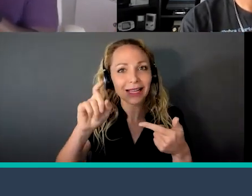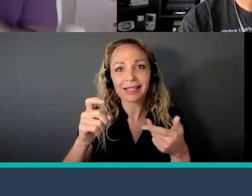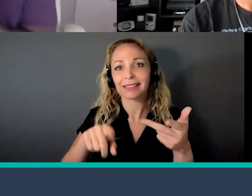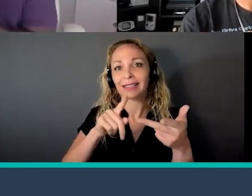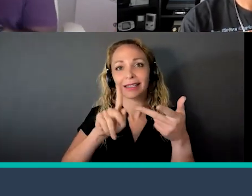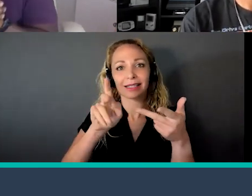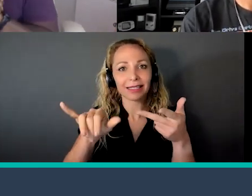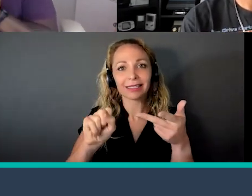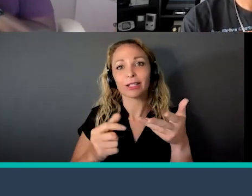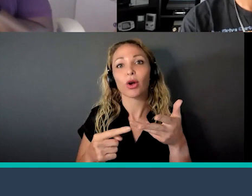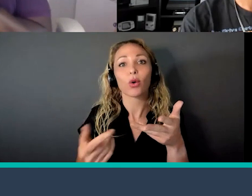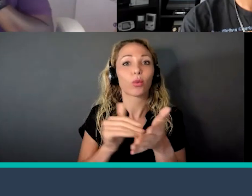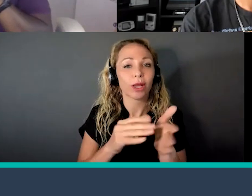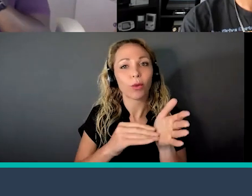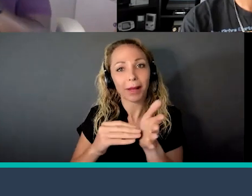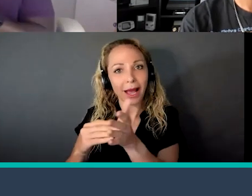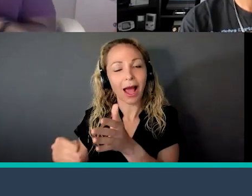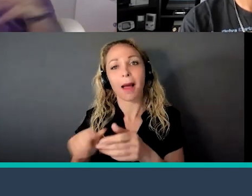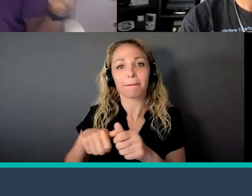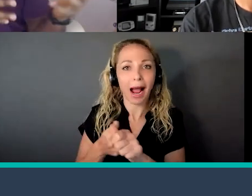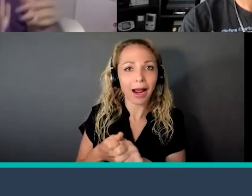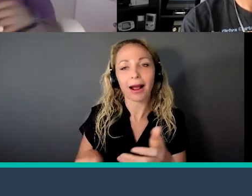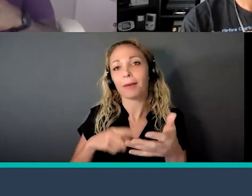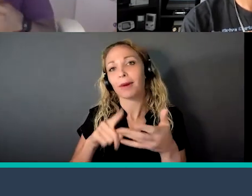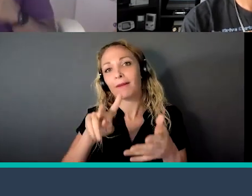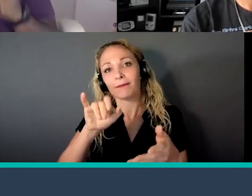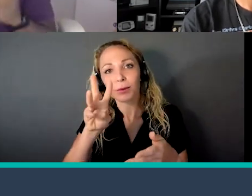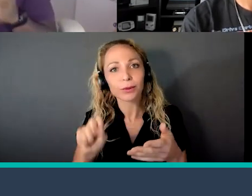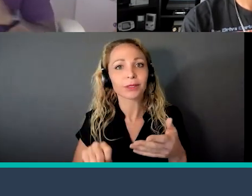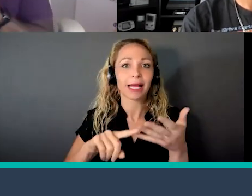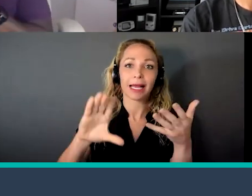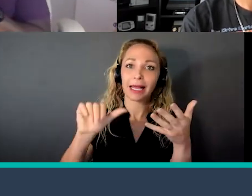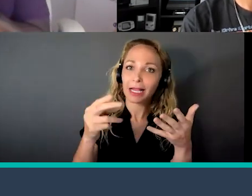AND A HANDFUL OF VIEWS AND CACHING.